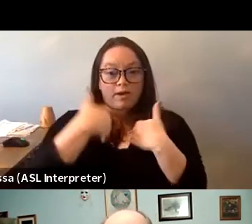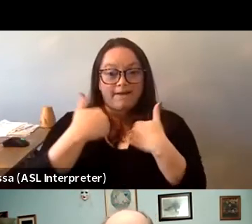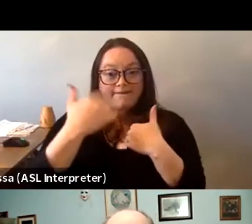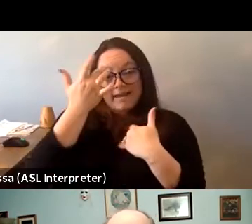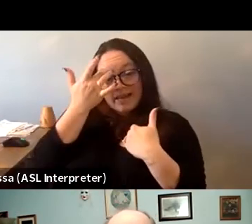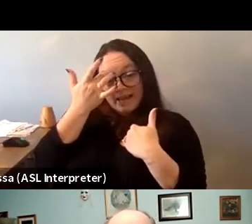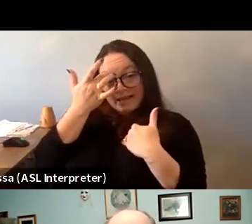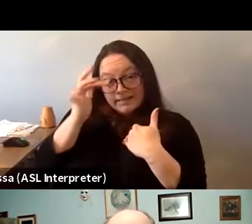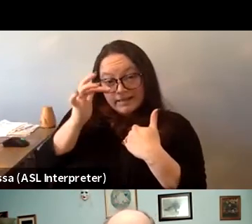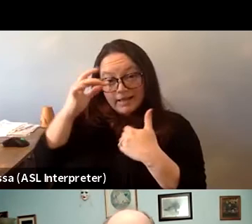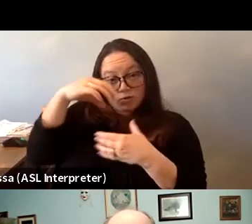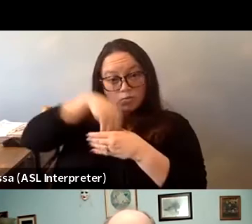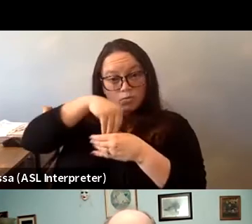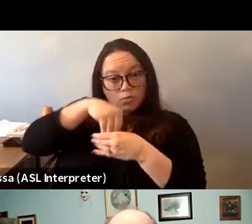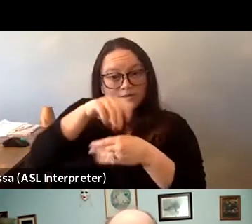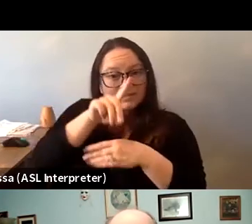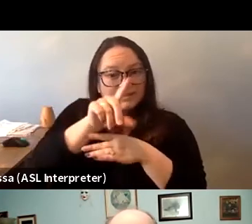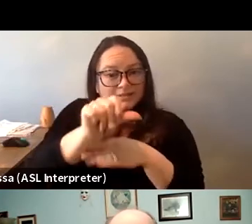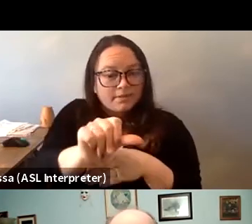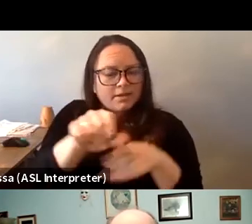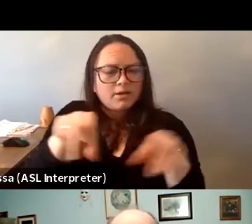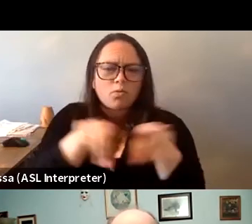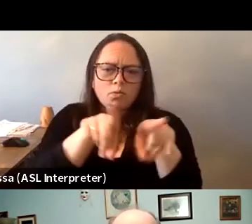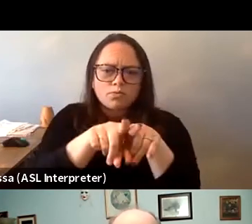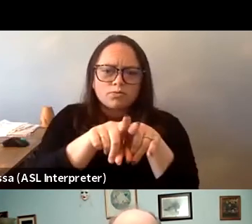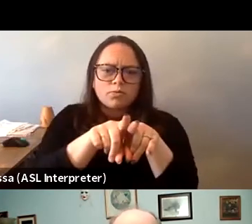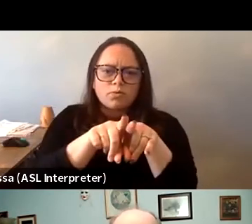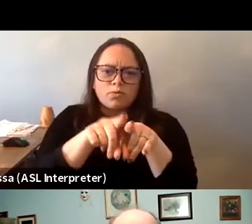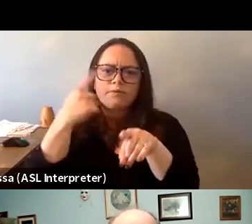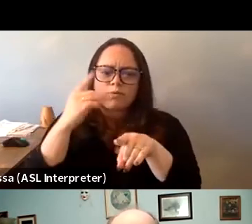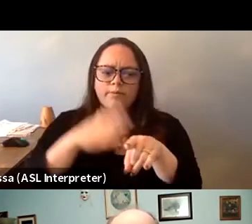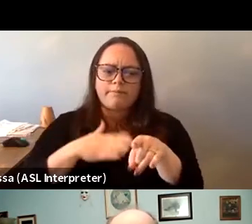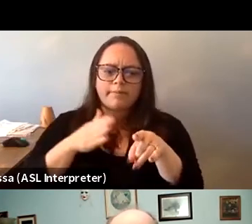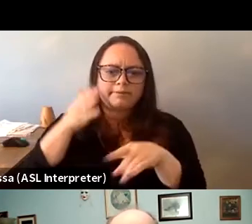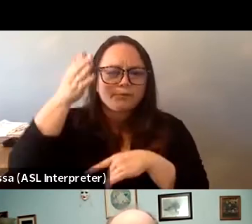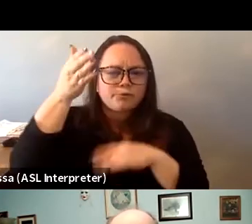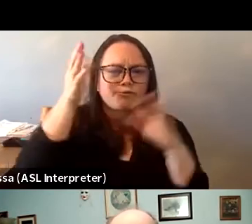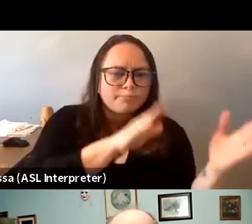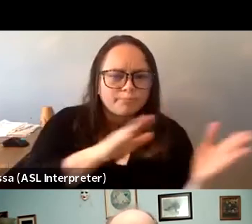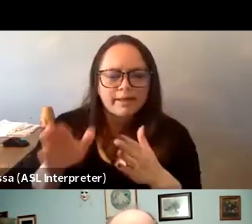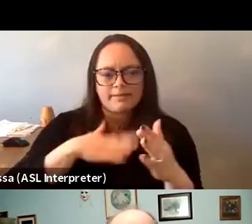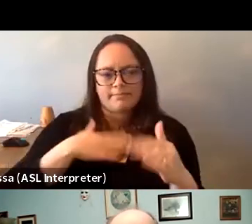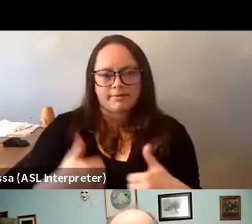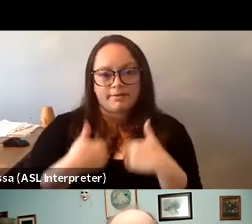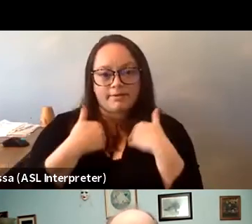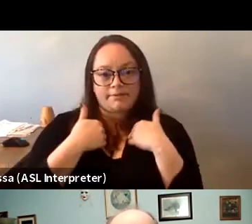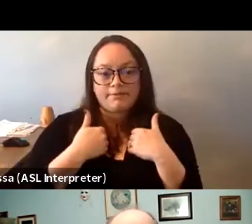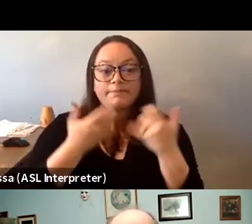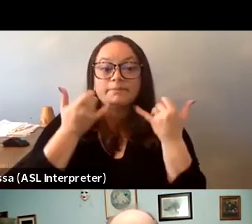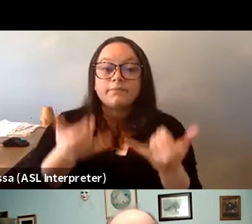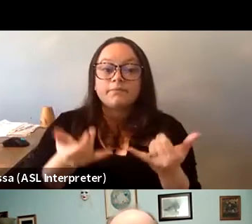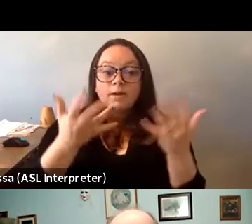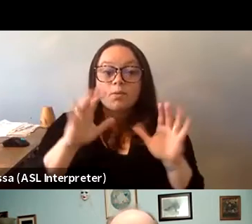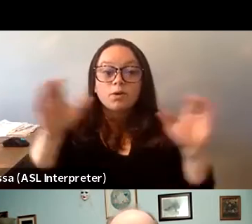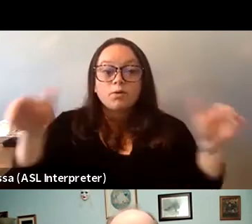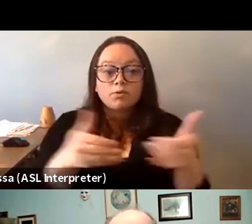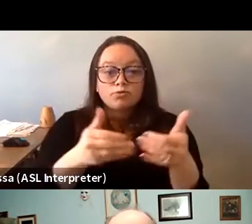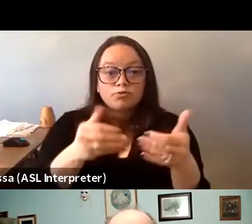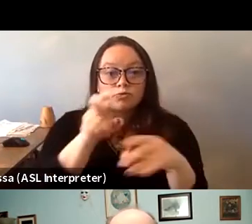what I want to do for my future and my life. And now I will introduce you to the panelists who i will be asking the